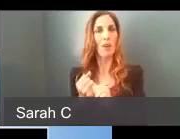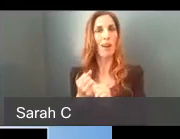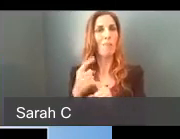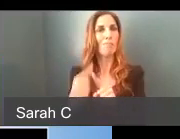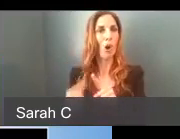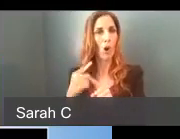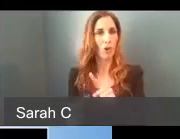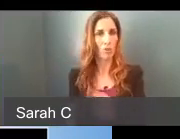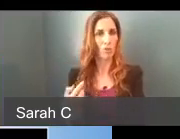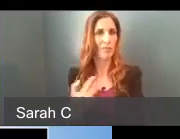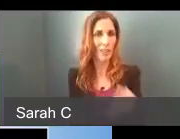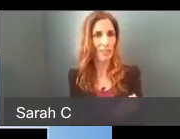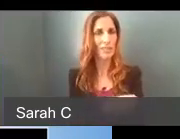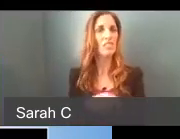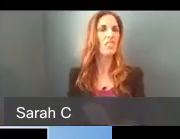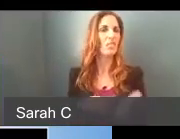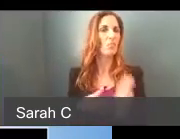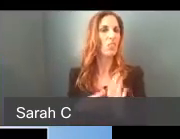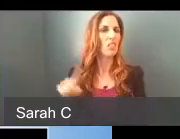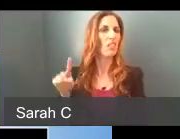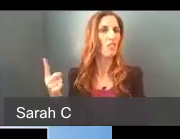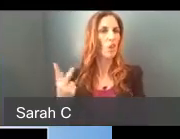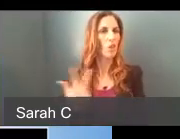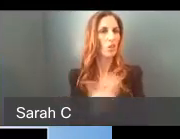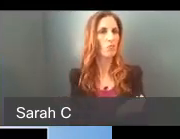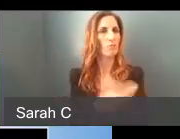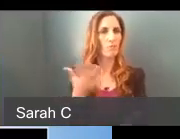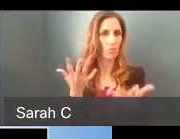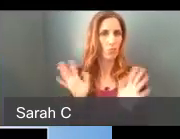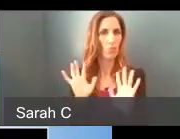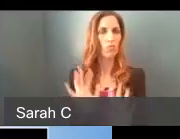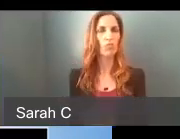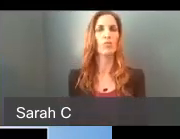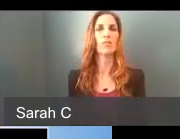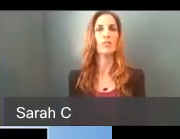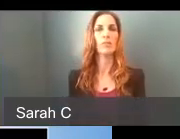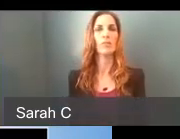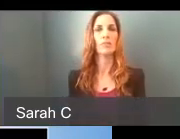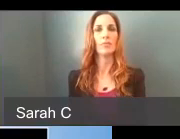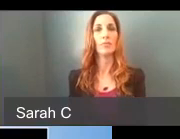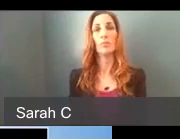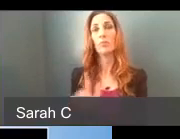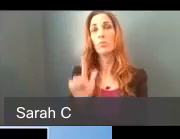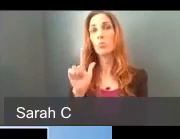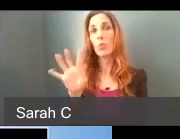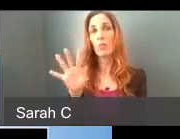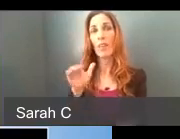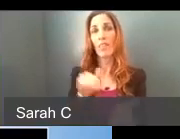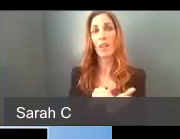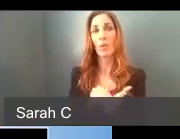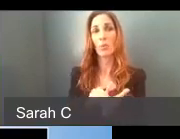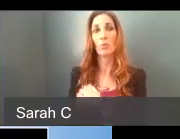have received their first dose, and we have 24,287 that have received both doses.